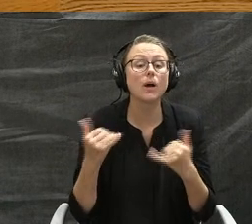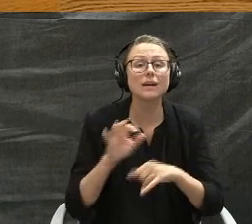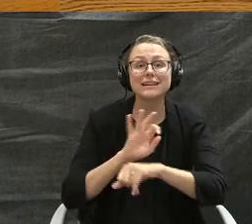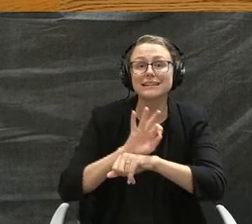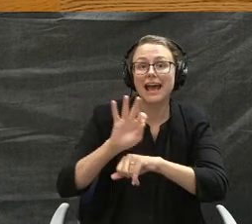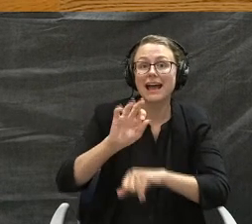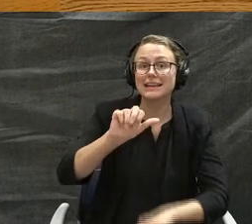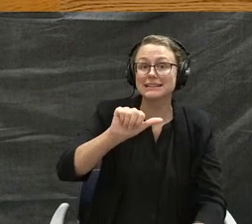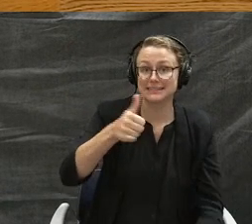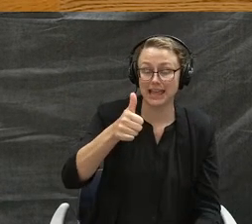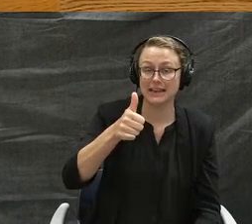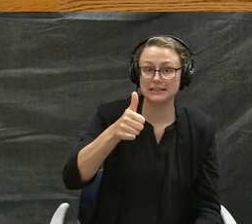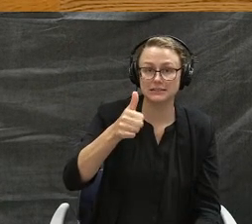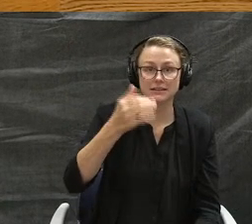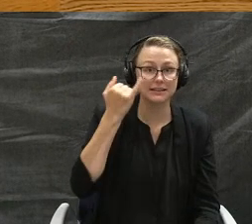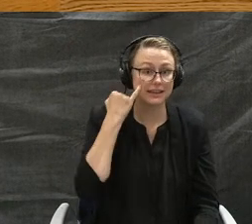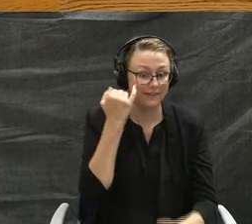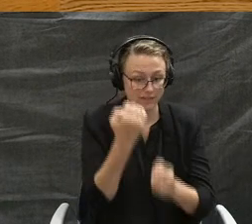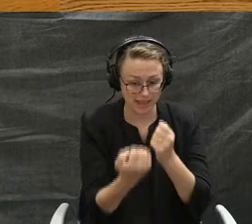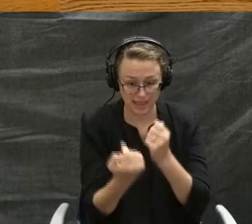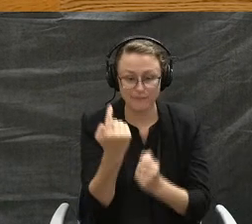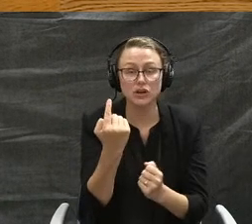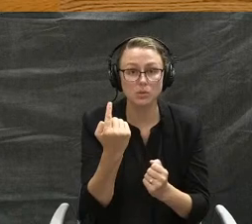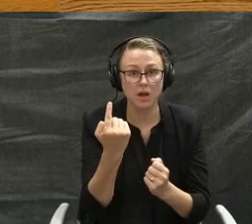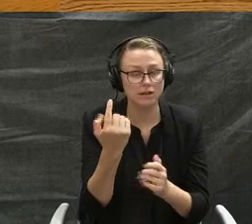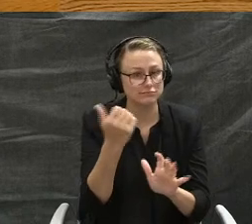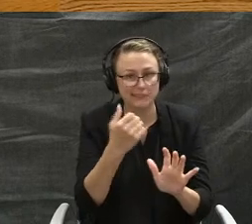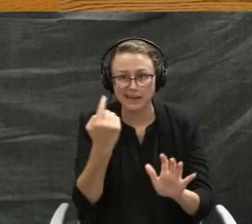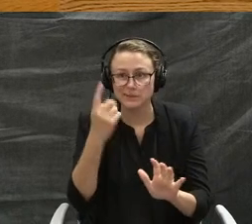currently 9:10. If everybody anybody needs to get up an.